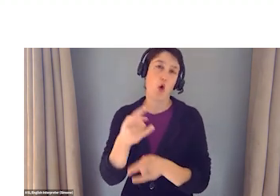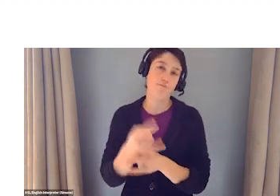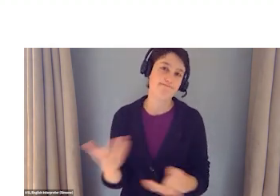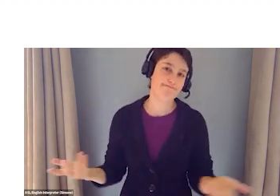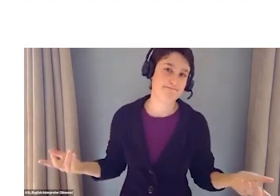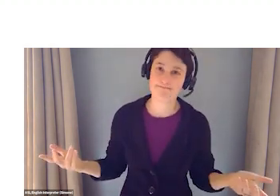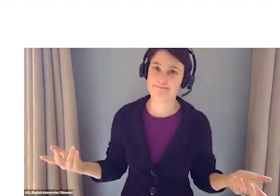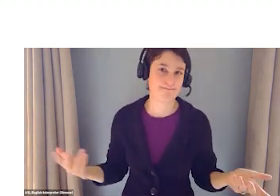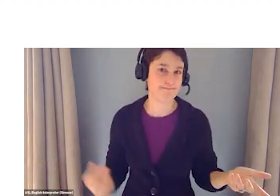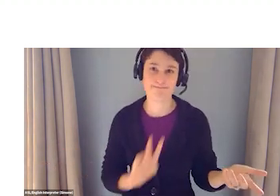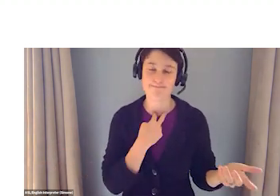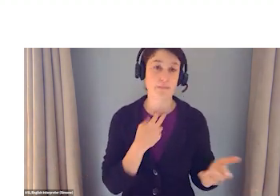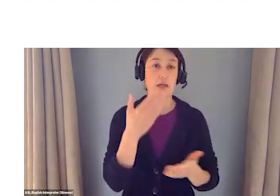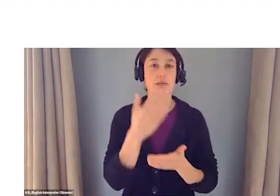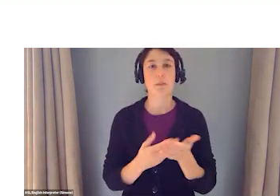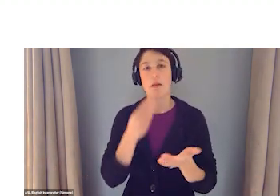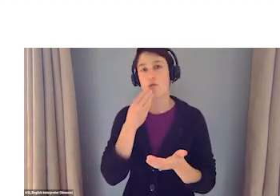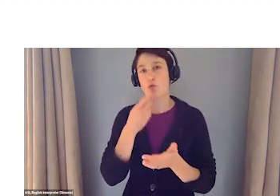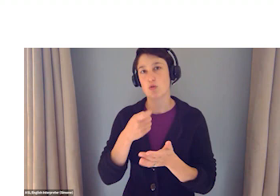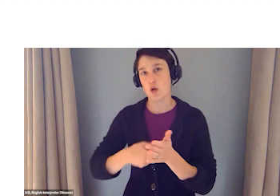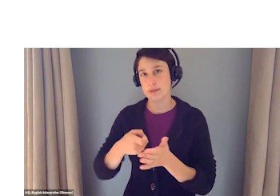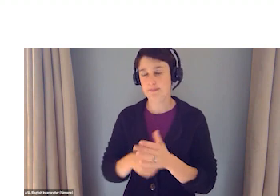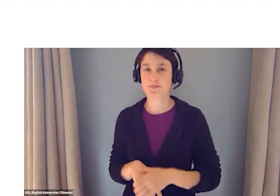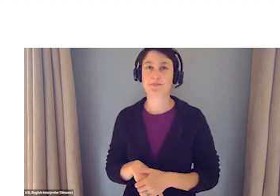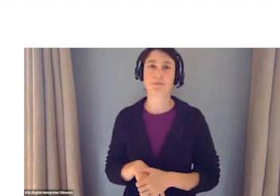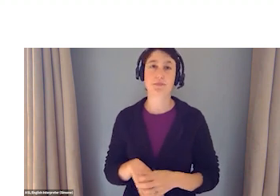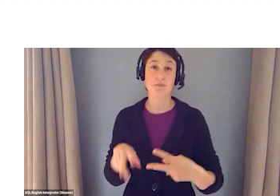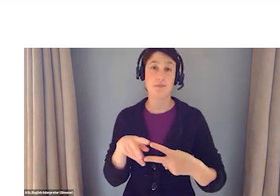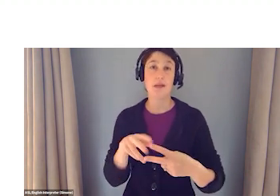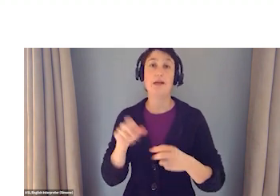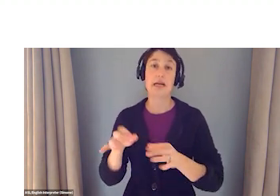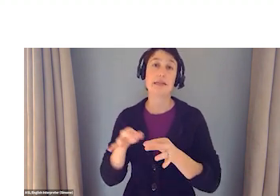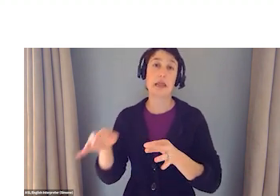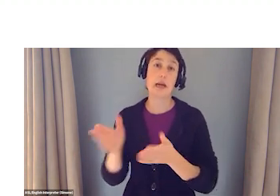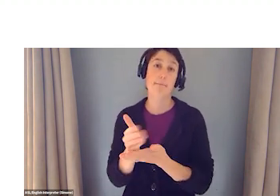So this can both delay a budget proposal's approval if you have an award